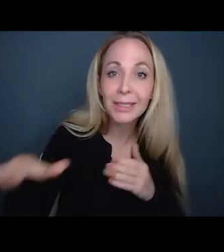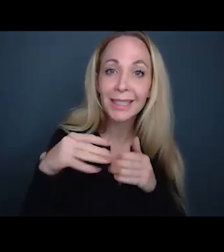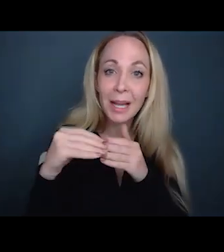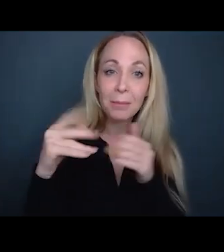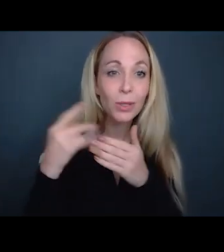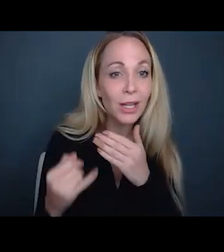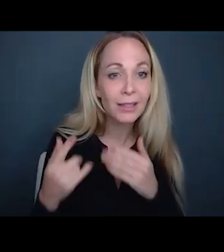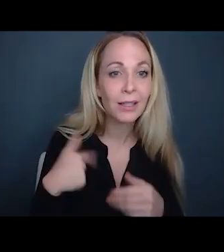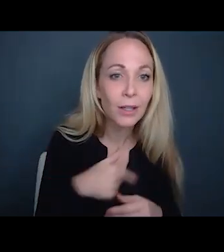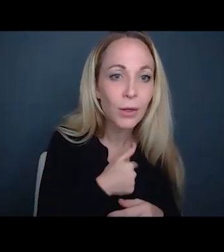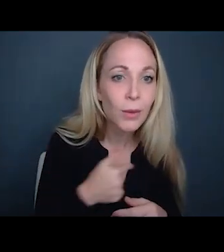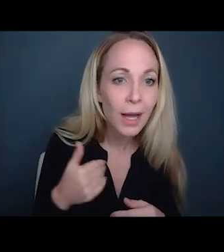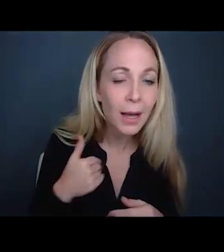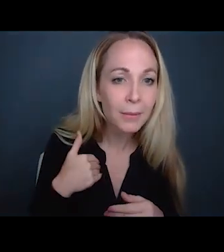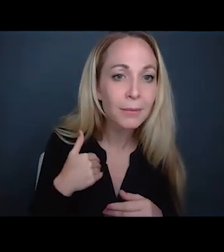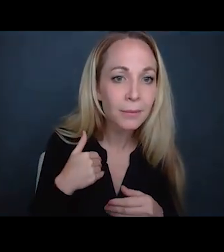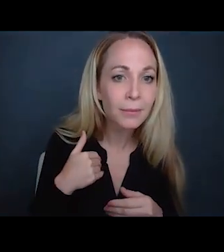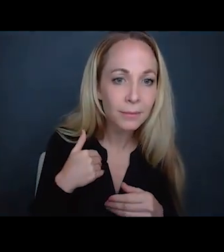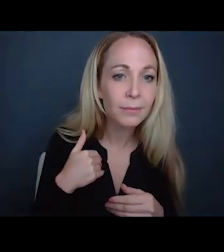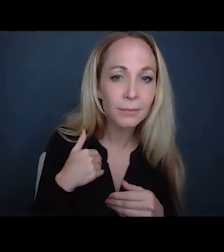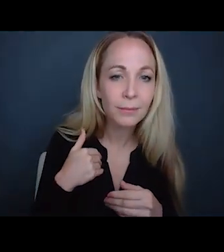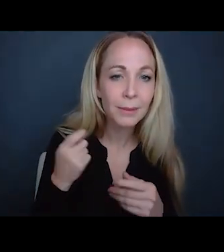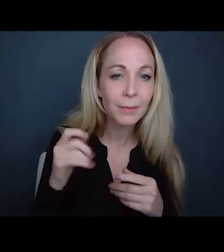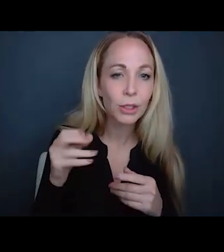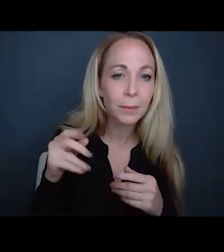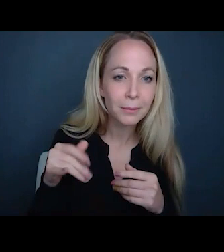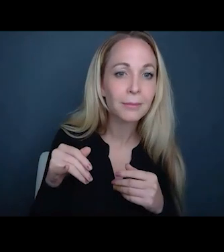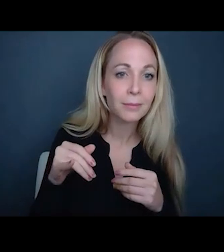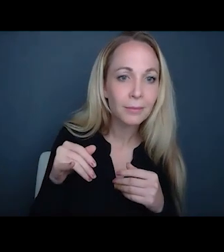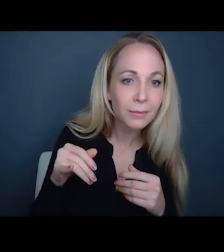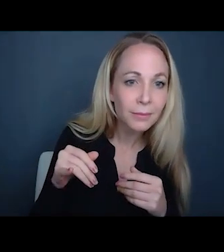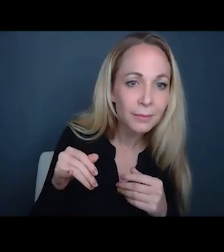So we had a [audio glitch] lighting consultant focusing on lighting.